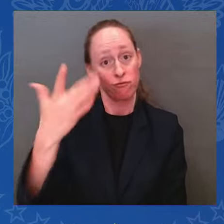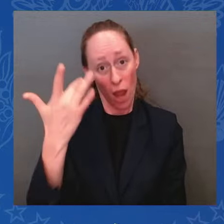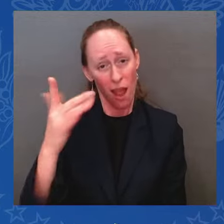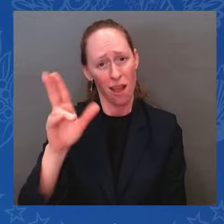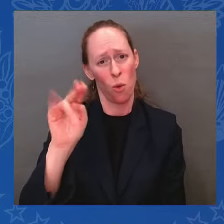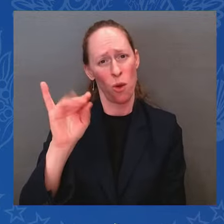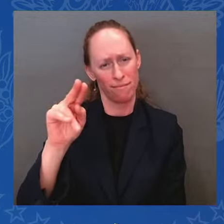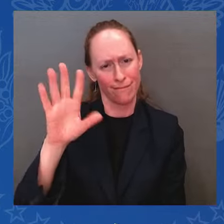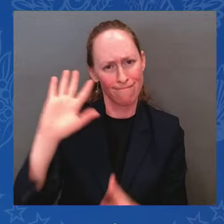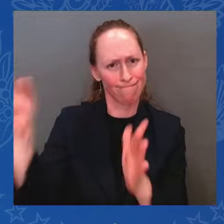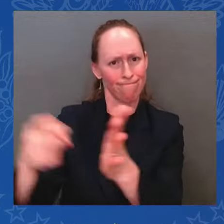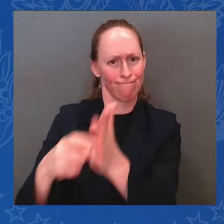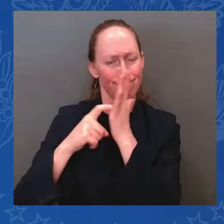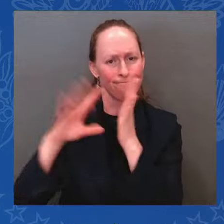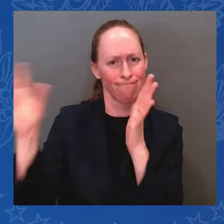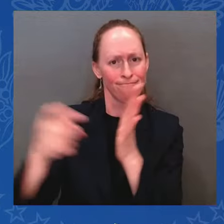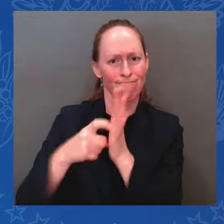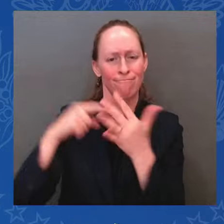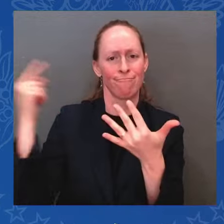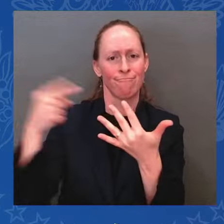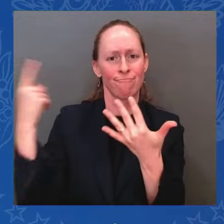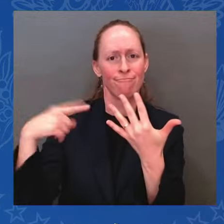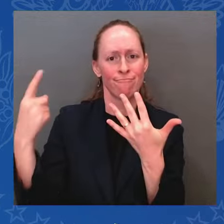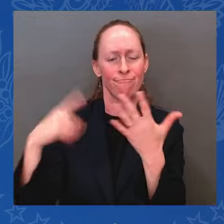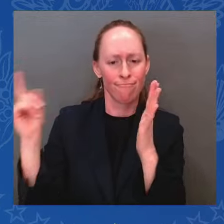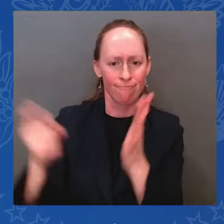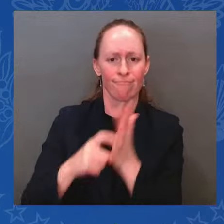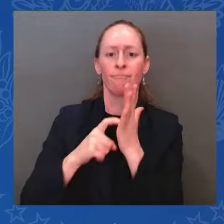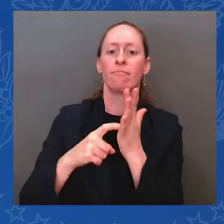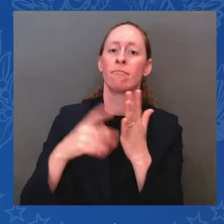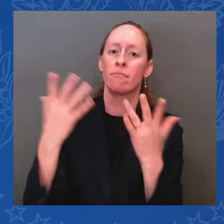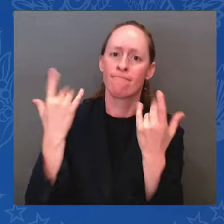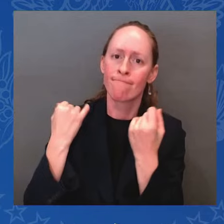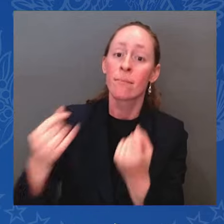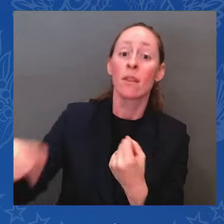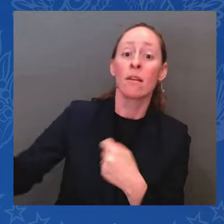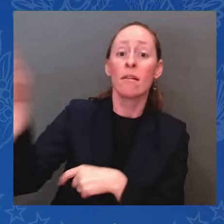and strengthening benefits for everyone. And that's why strong unions are critical to growing the economy